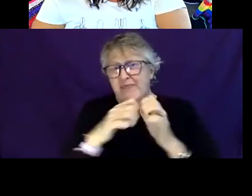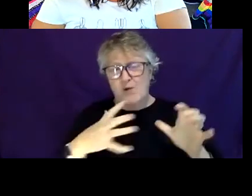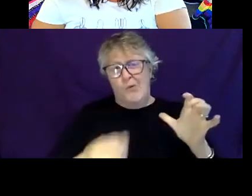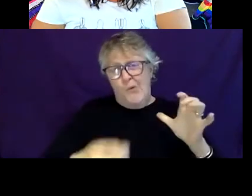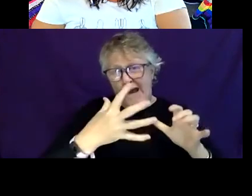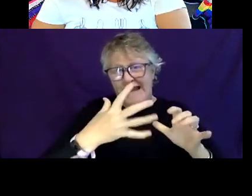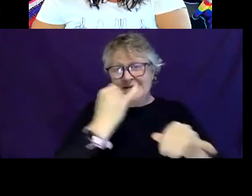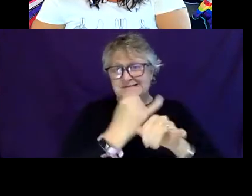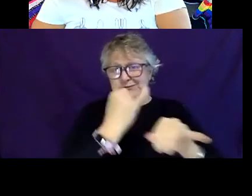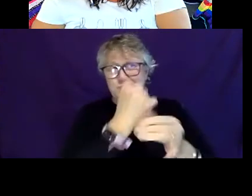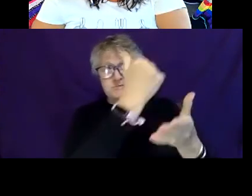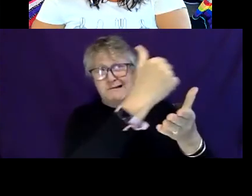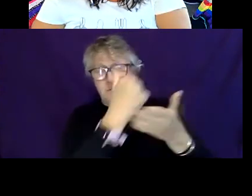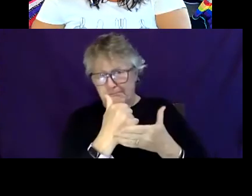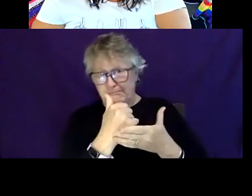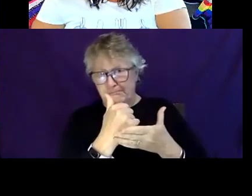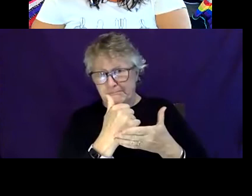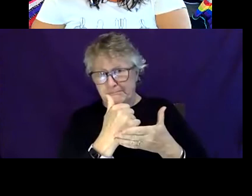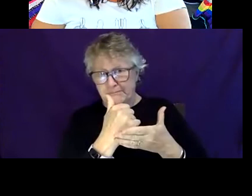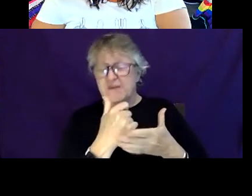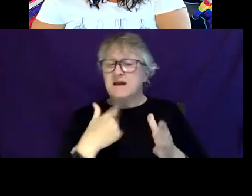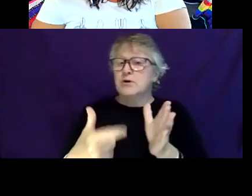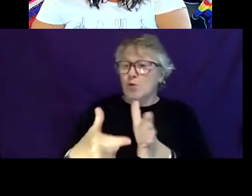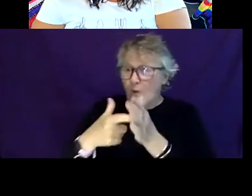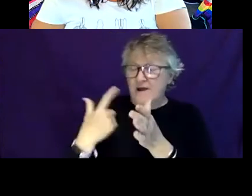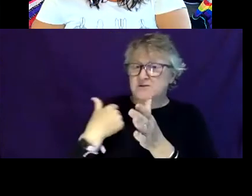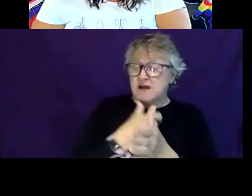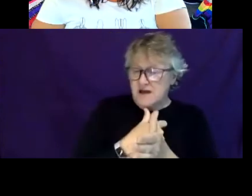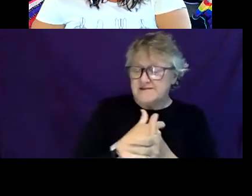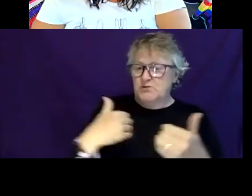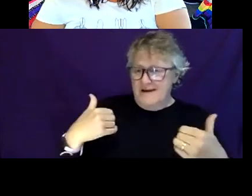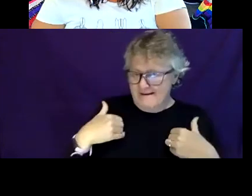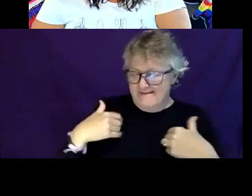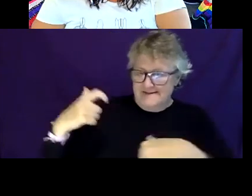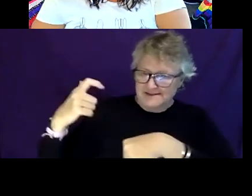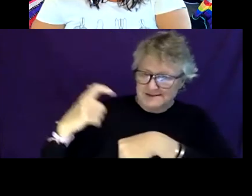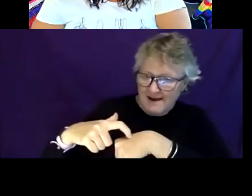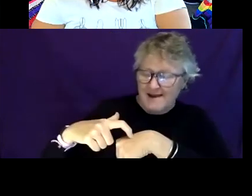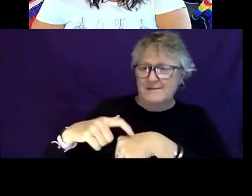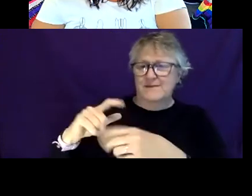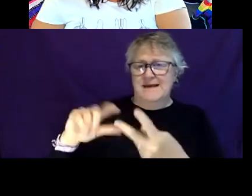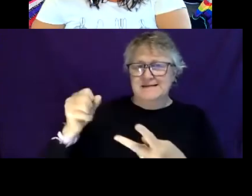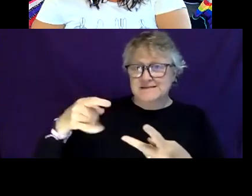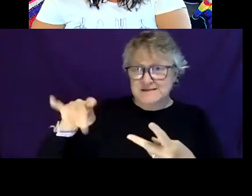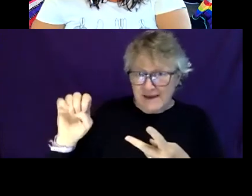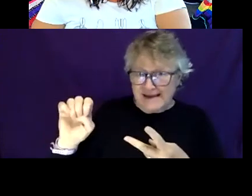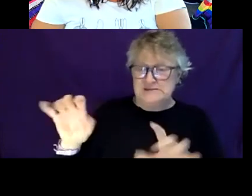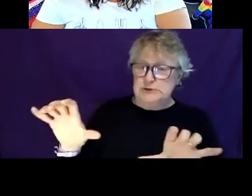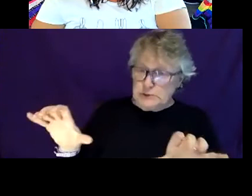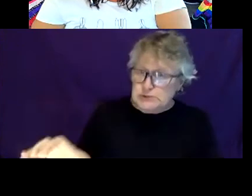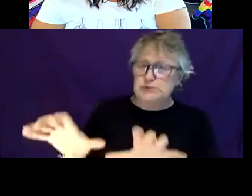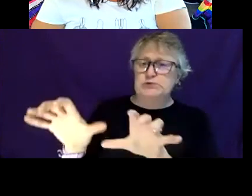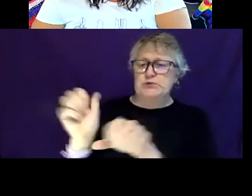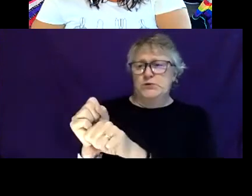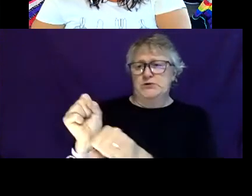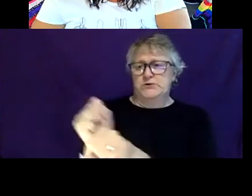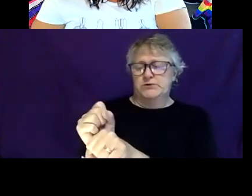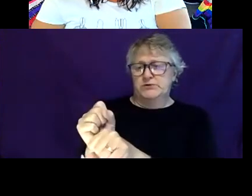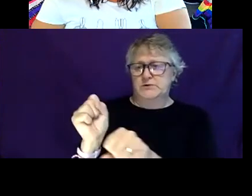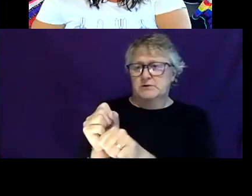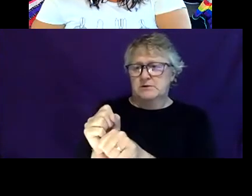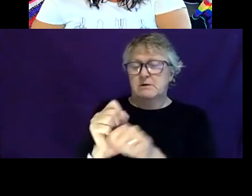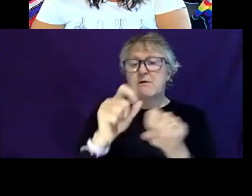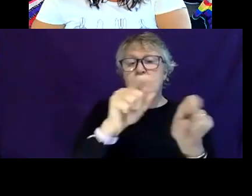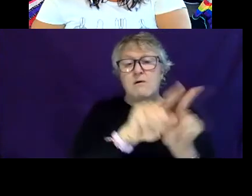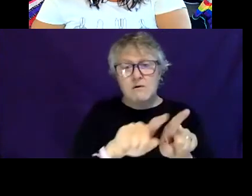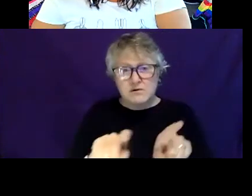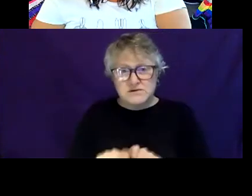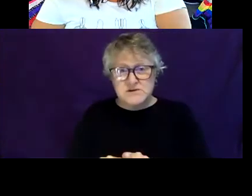And it requires us, it requires us to have the time and space to do the work in the way that we're truly going to reach people, but also for,